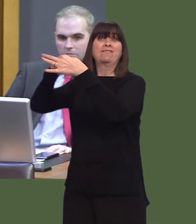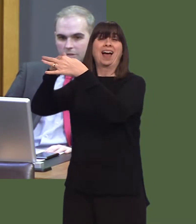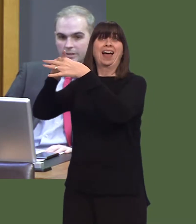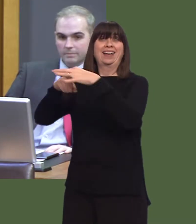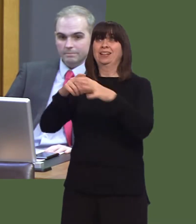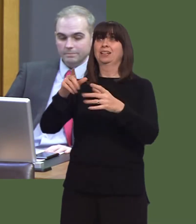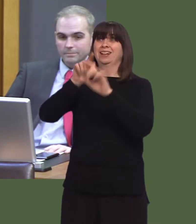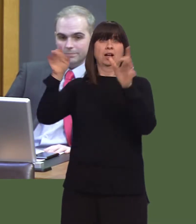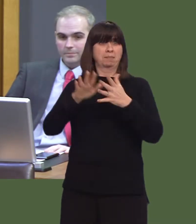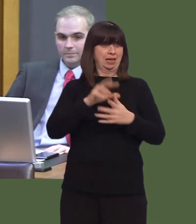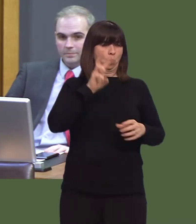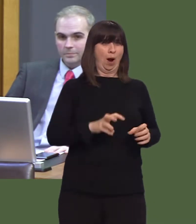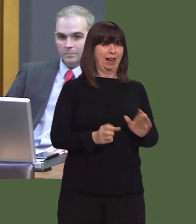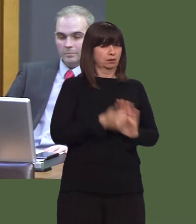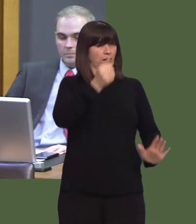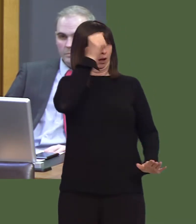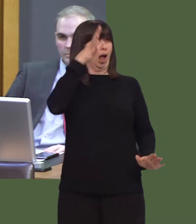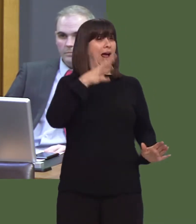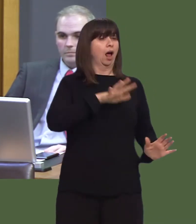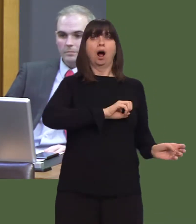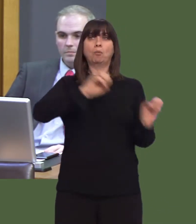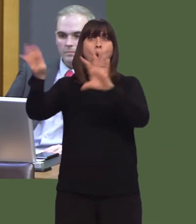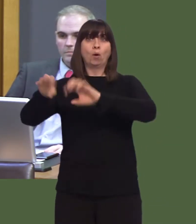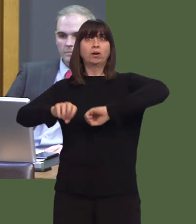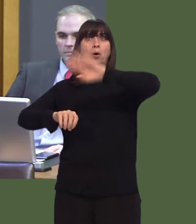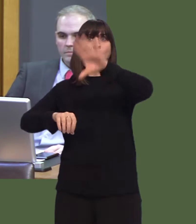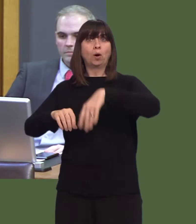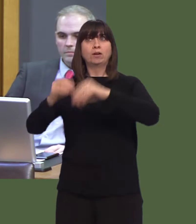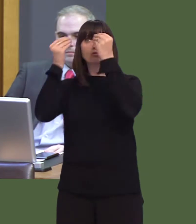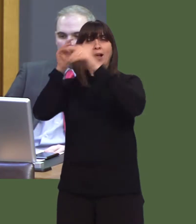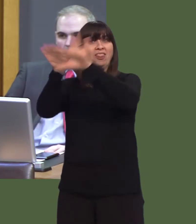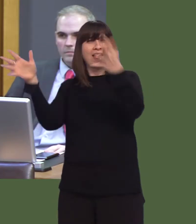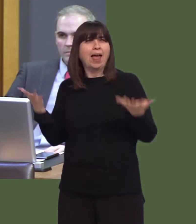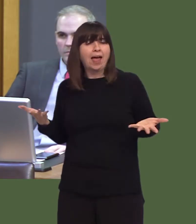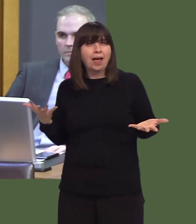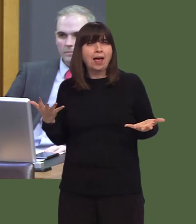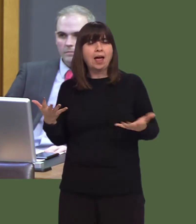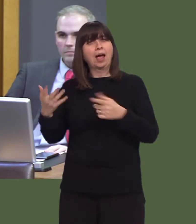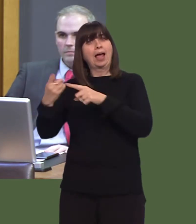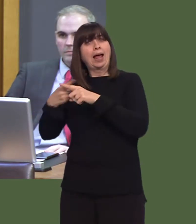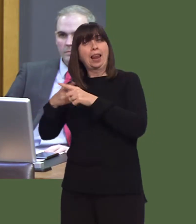it is, and by increasing capacity in England, the UK Government and the English NHS will